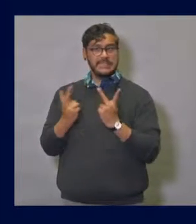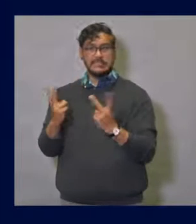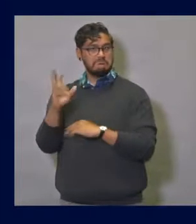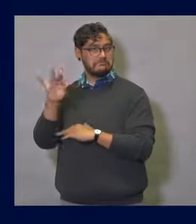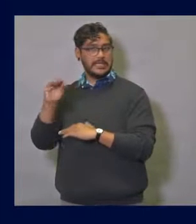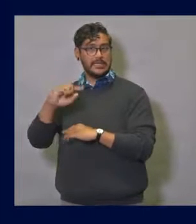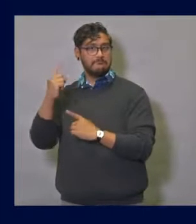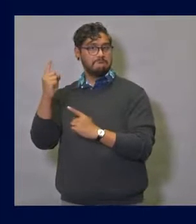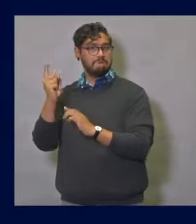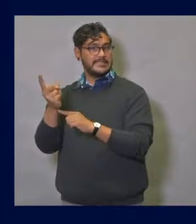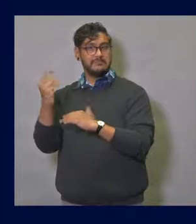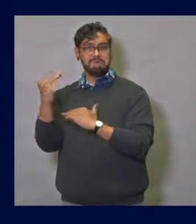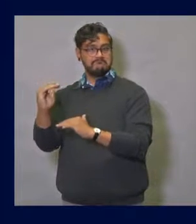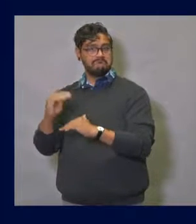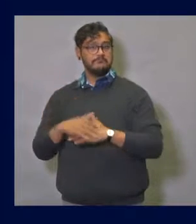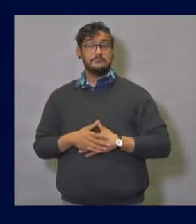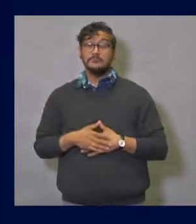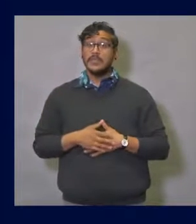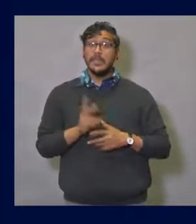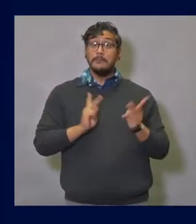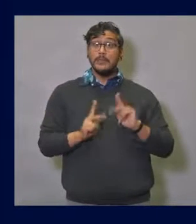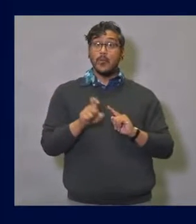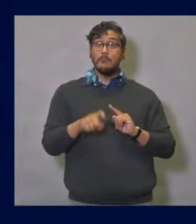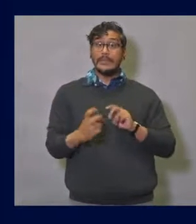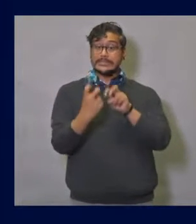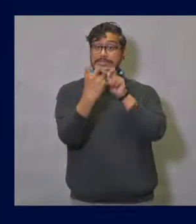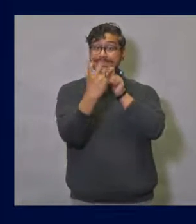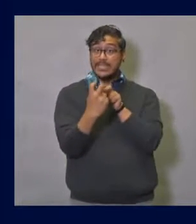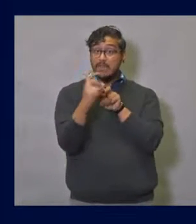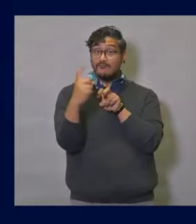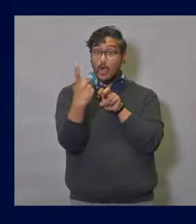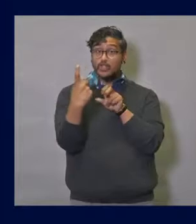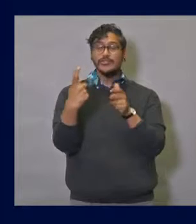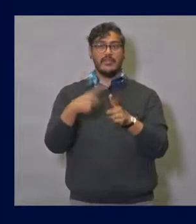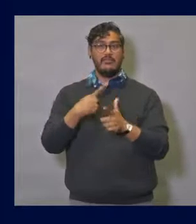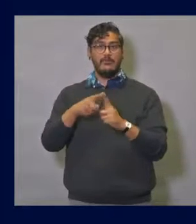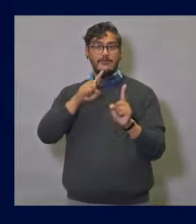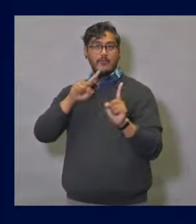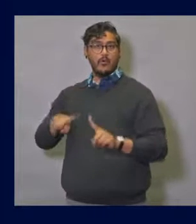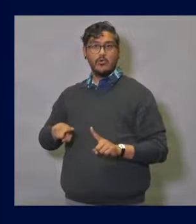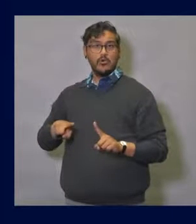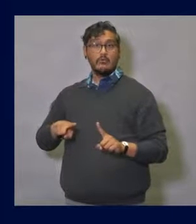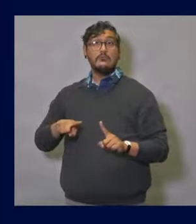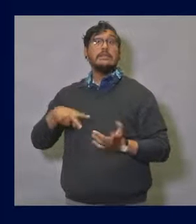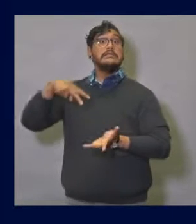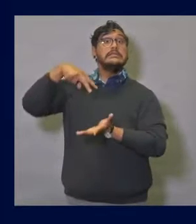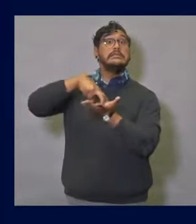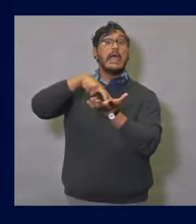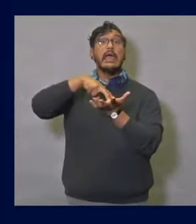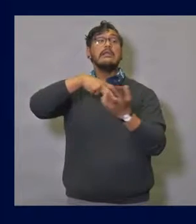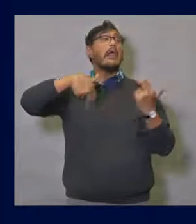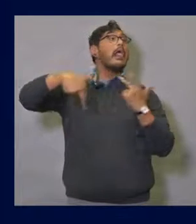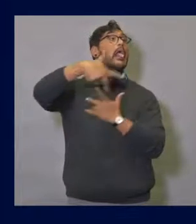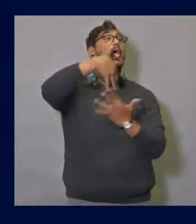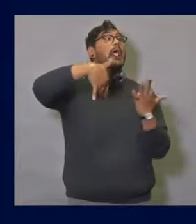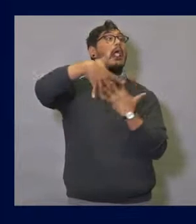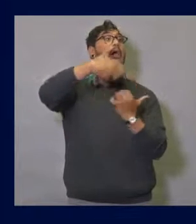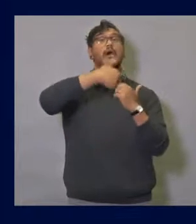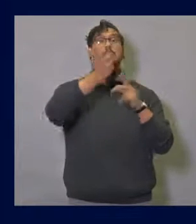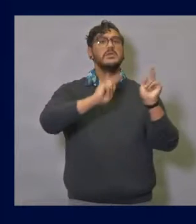LIMIT FOR THEIR VISIT, GUESTS